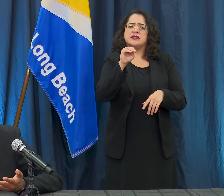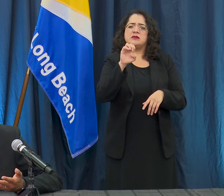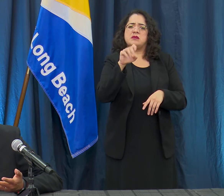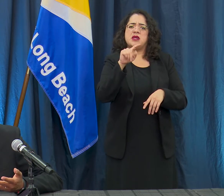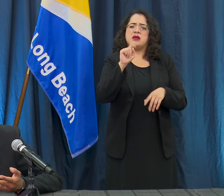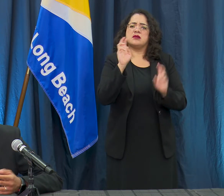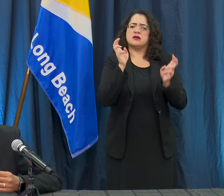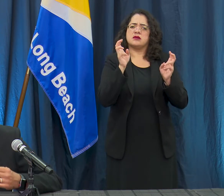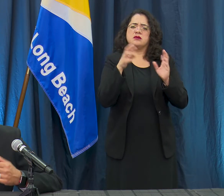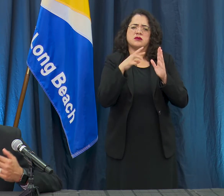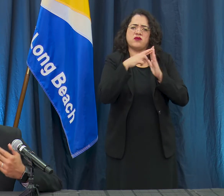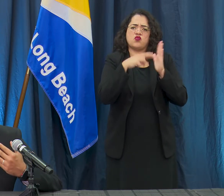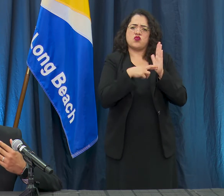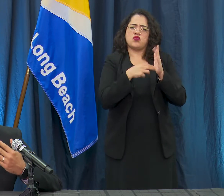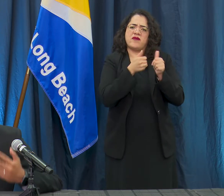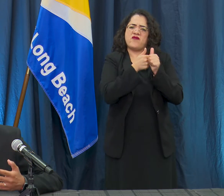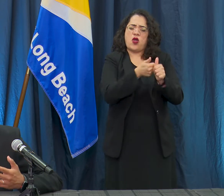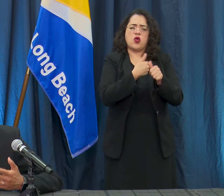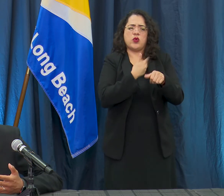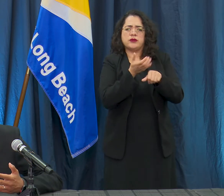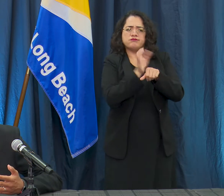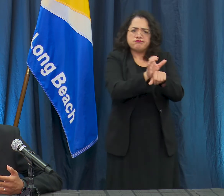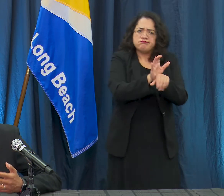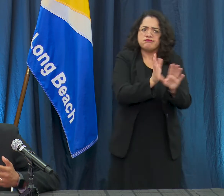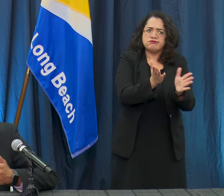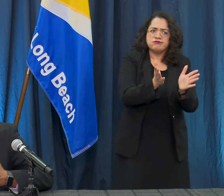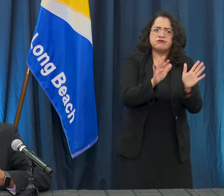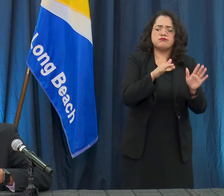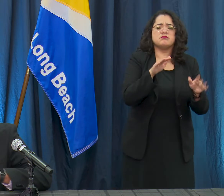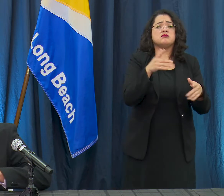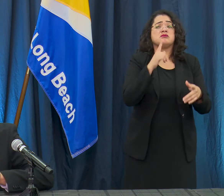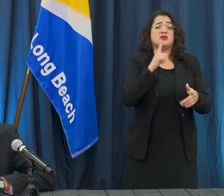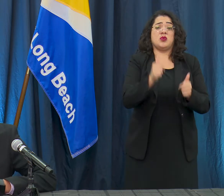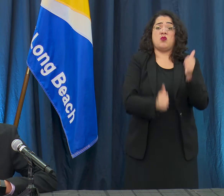themselves. I think a vast majority of small business owners want to do the